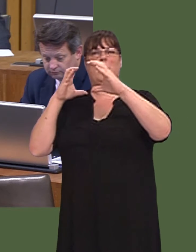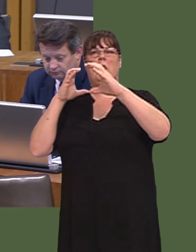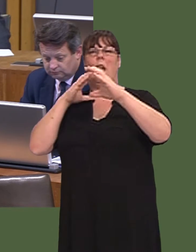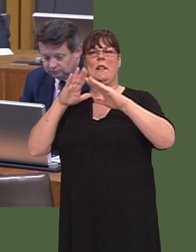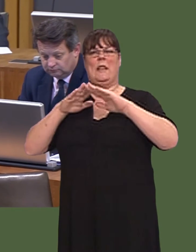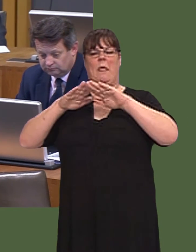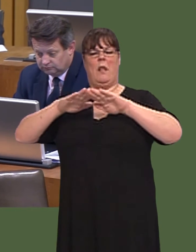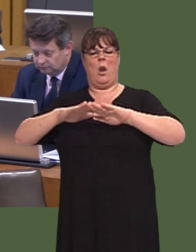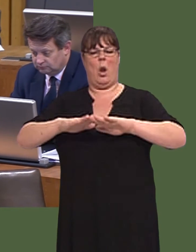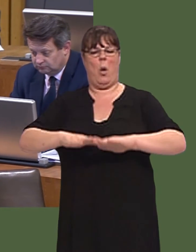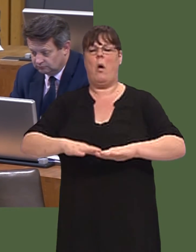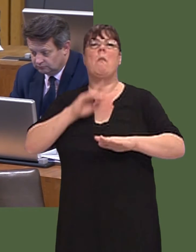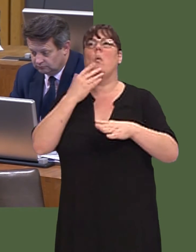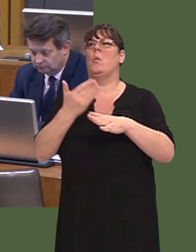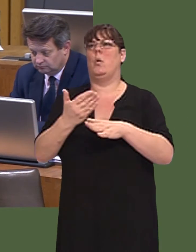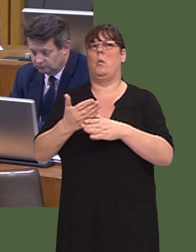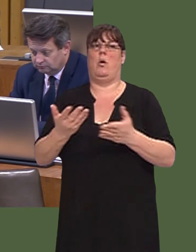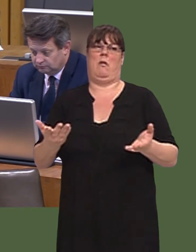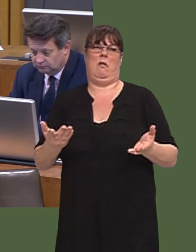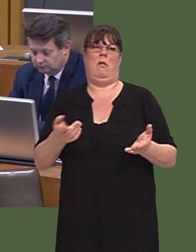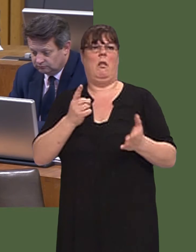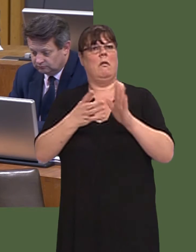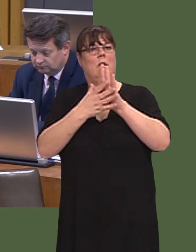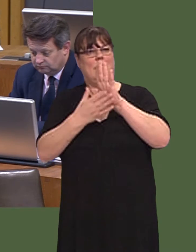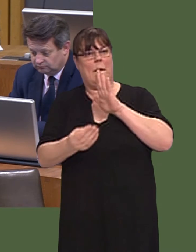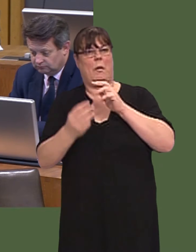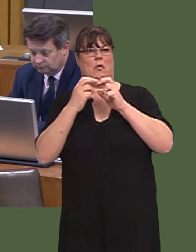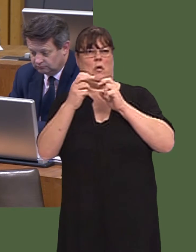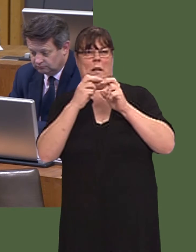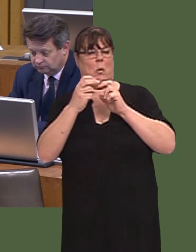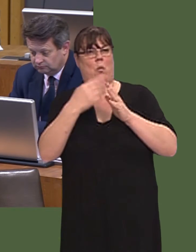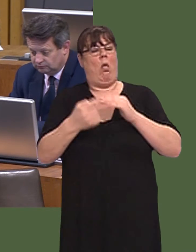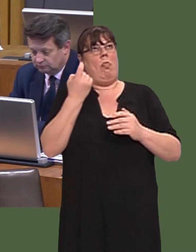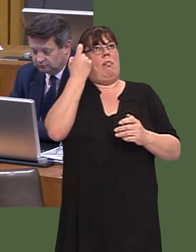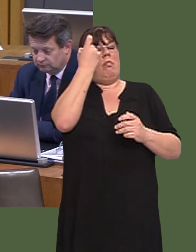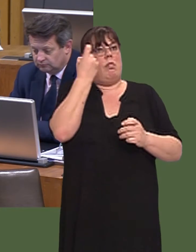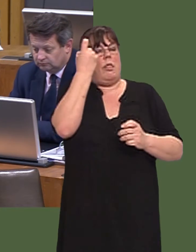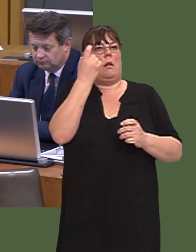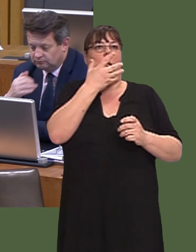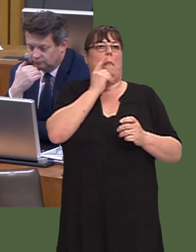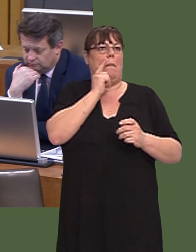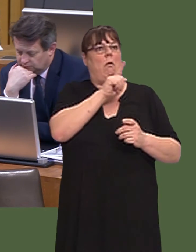often that seat didnít work. Thatís a fine example of a transport company not thinking about the needs of its customers.